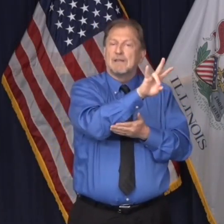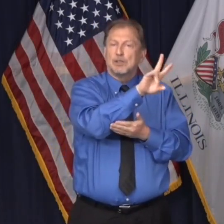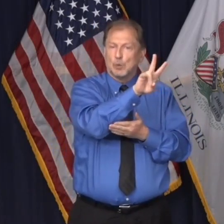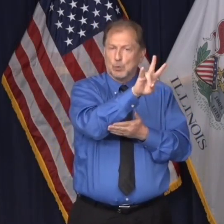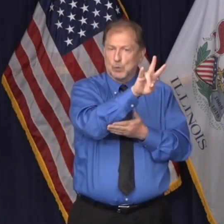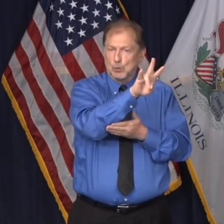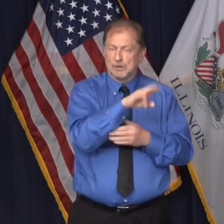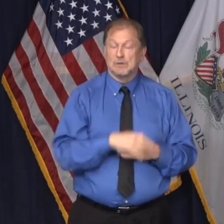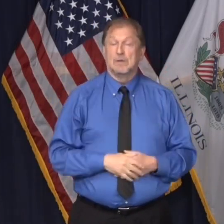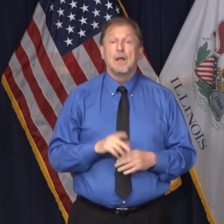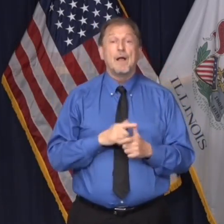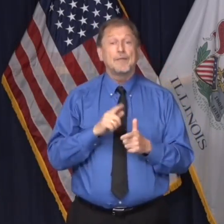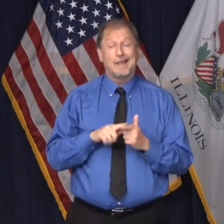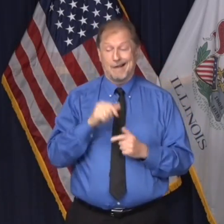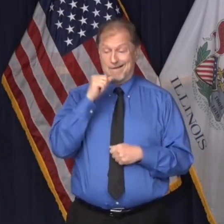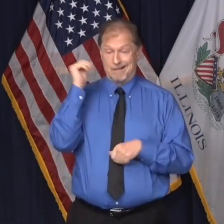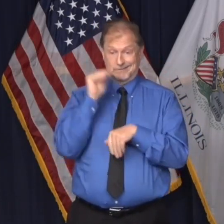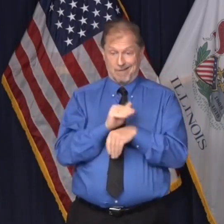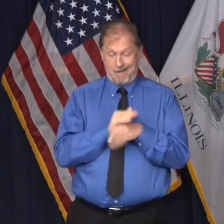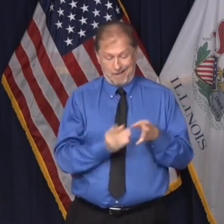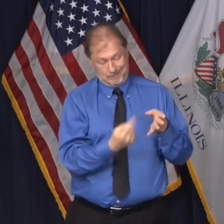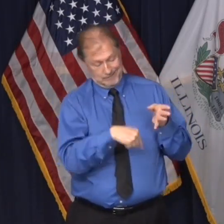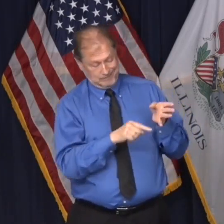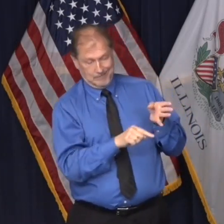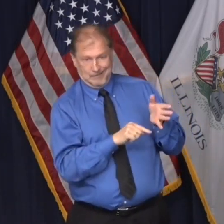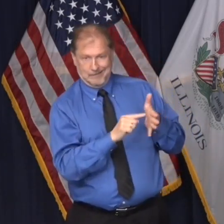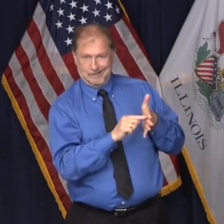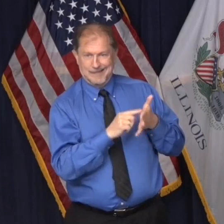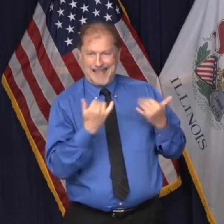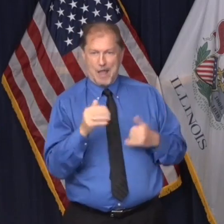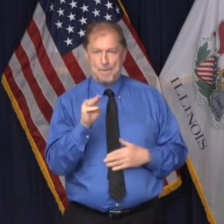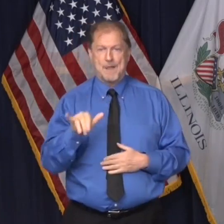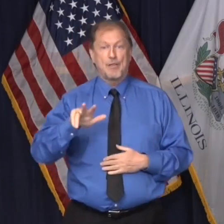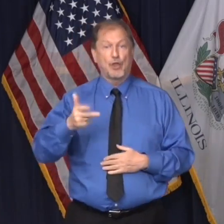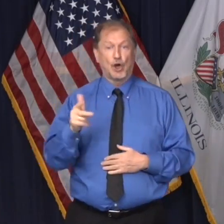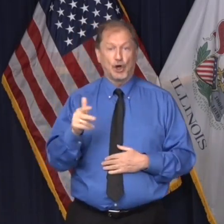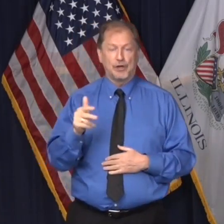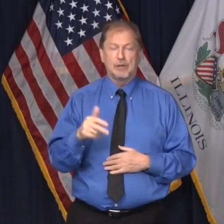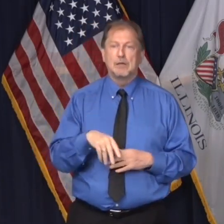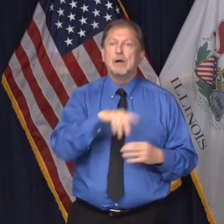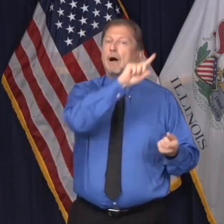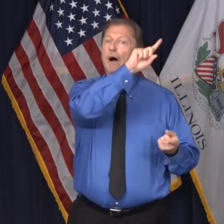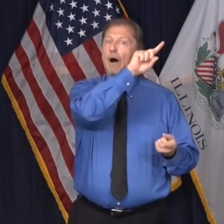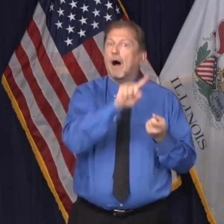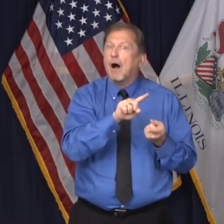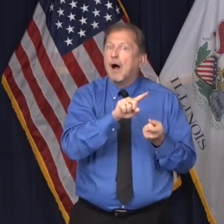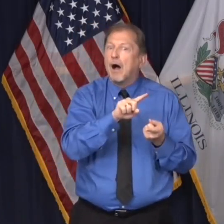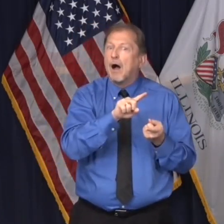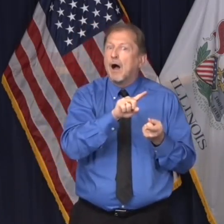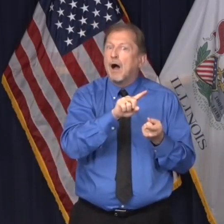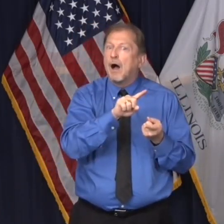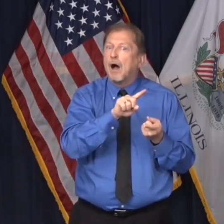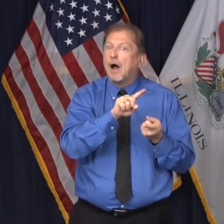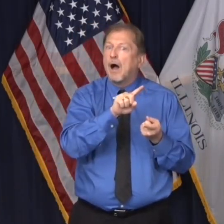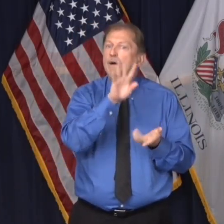ON APRIL 19, 4,599. ON APRIL 26, 4,672.